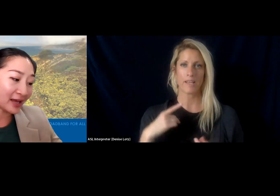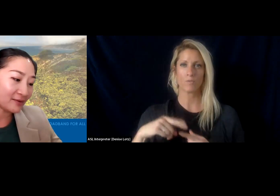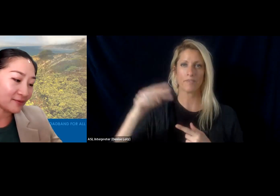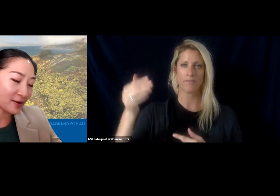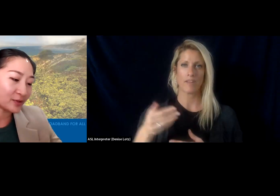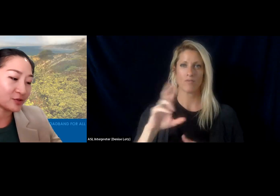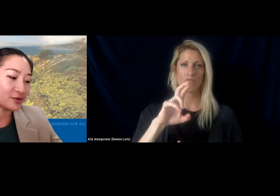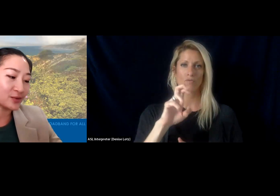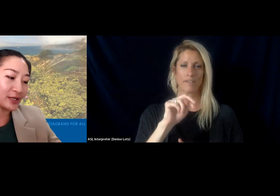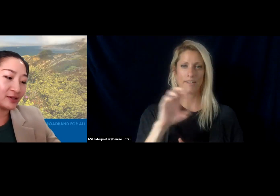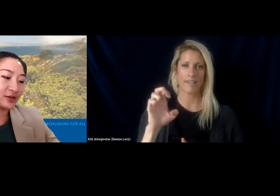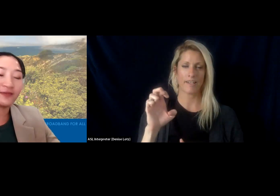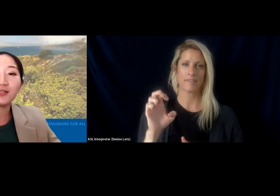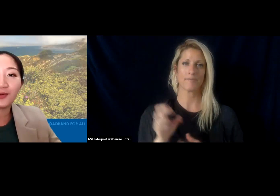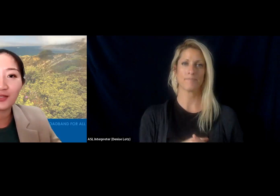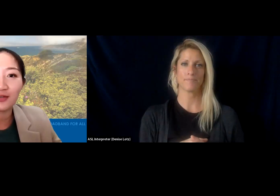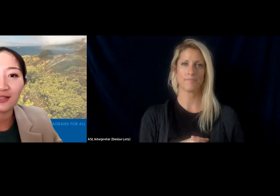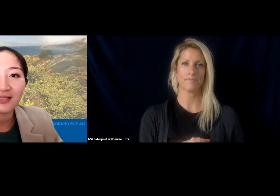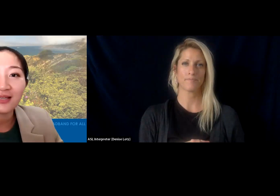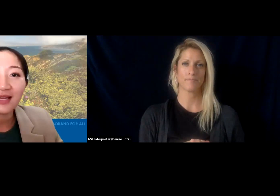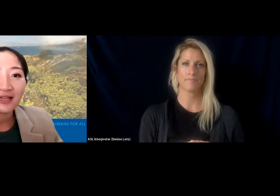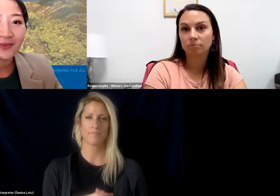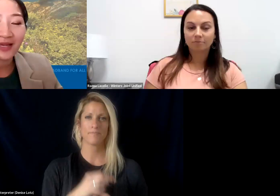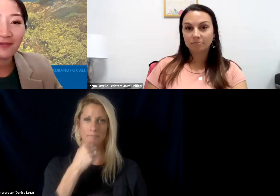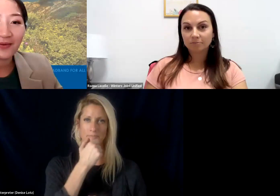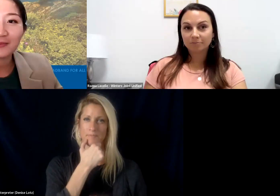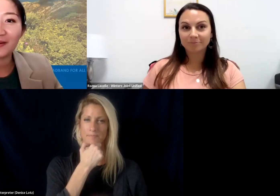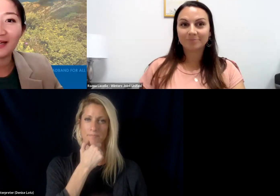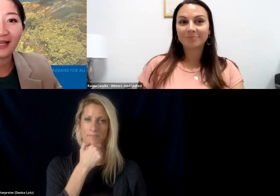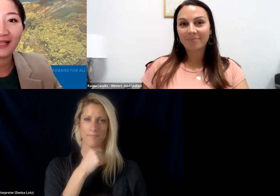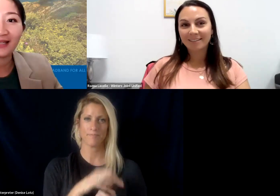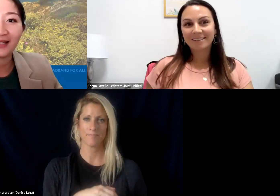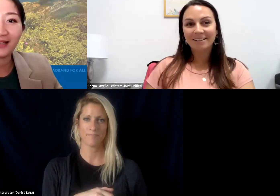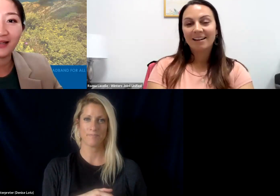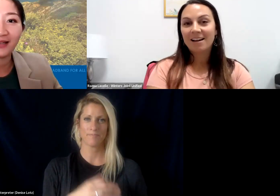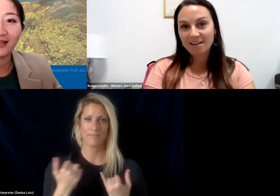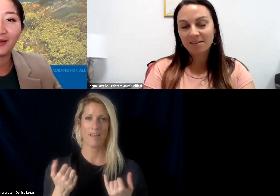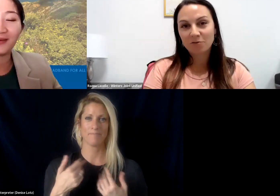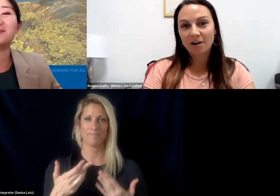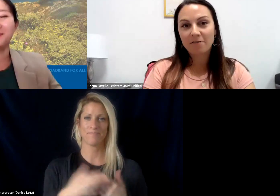from Winters Joint Unified School District. We have you on spotlight. Hi! Thank you for